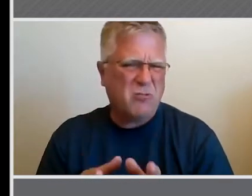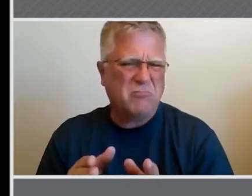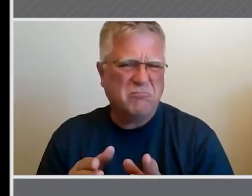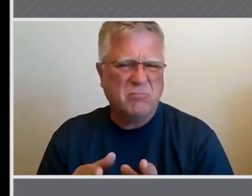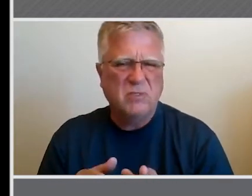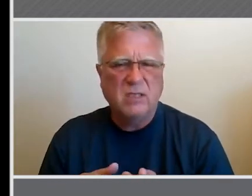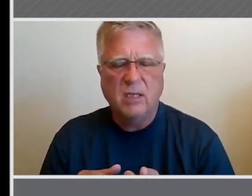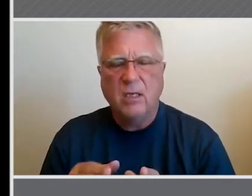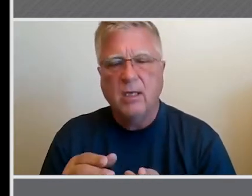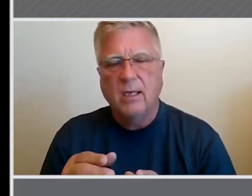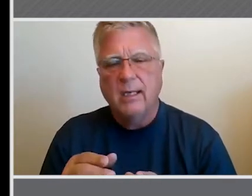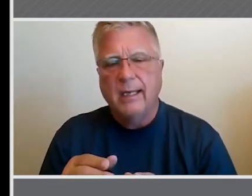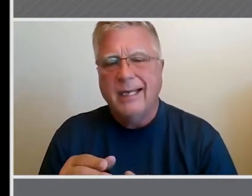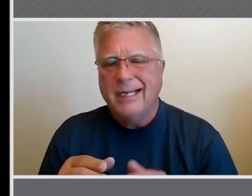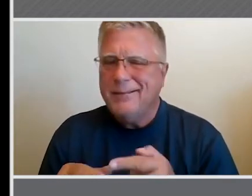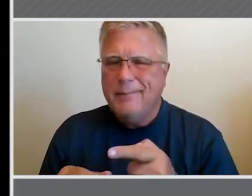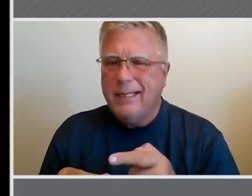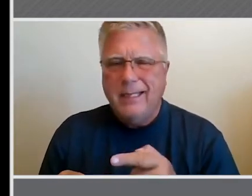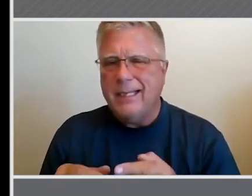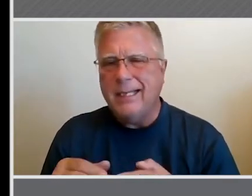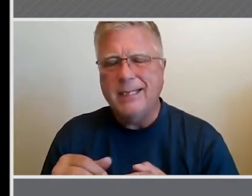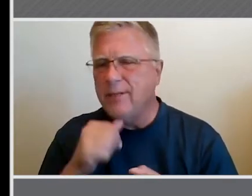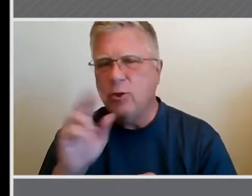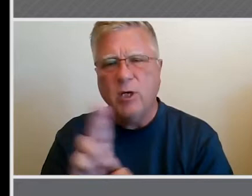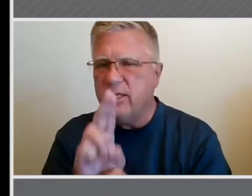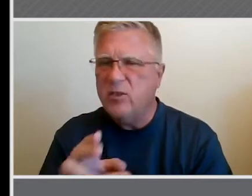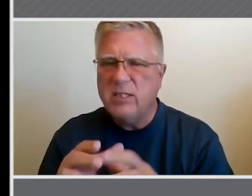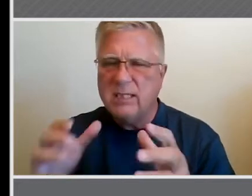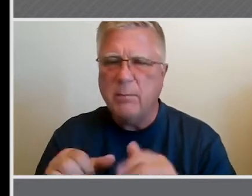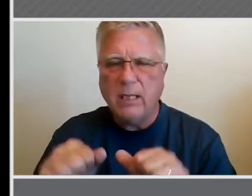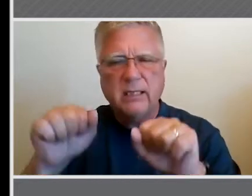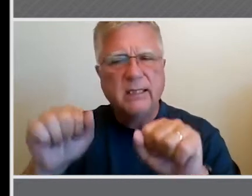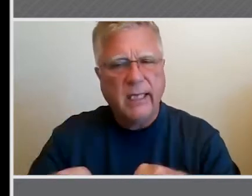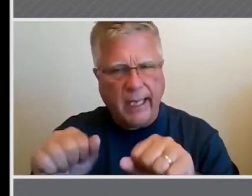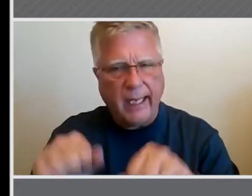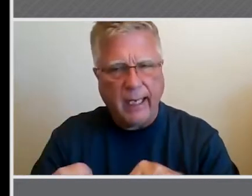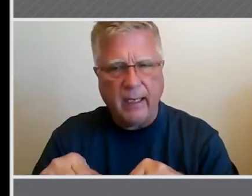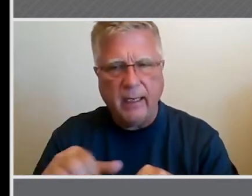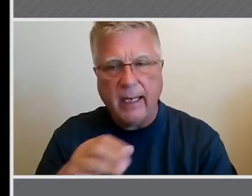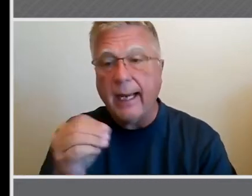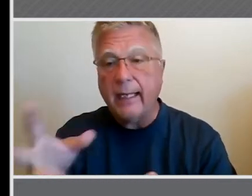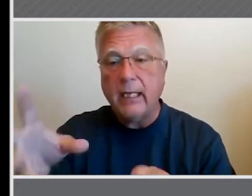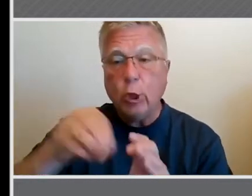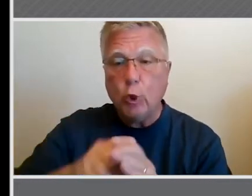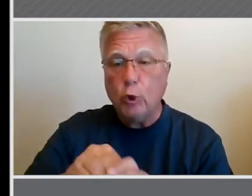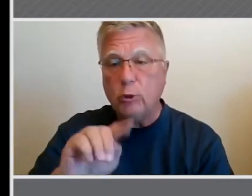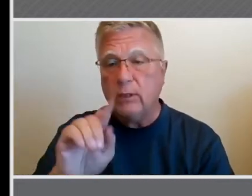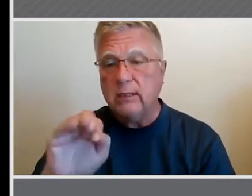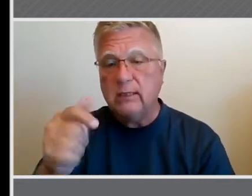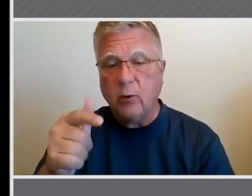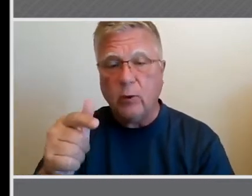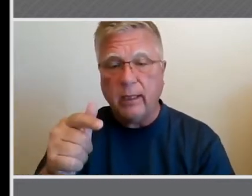And I think also inclusion is only addresses that affordability gap is still there still